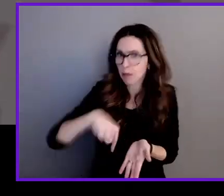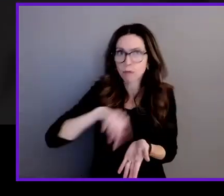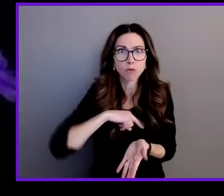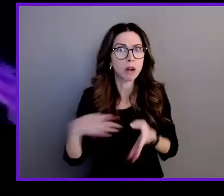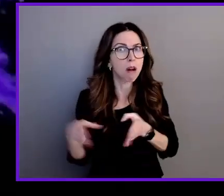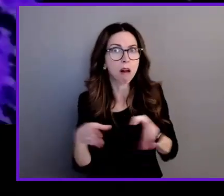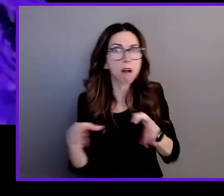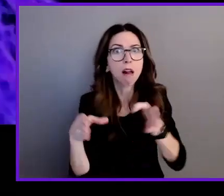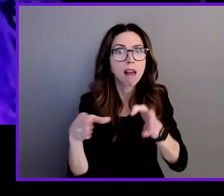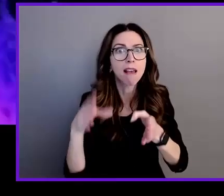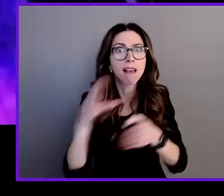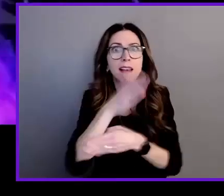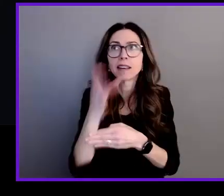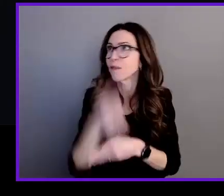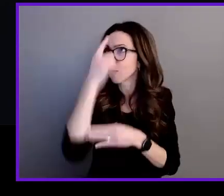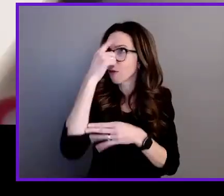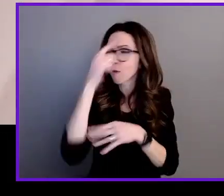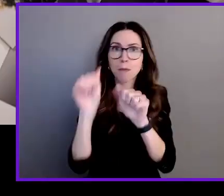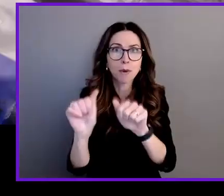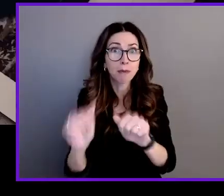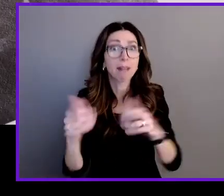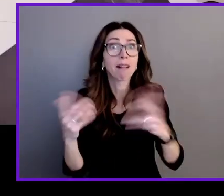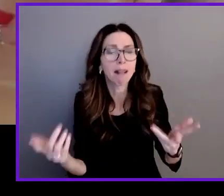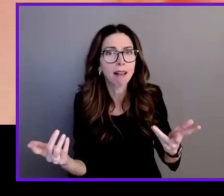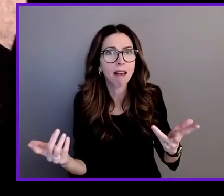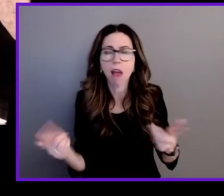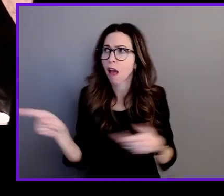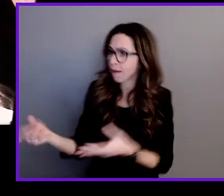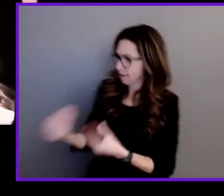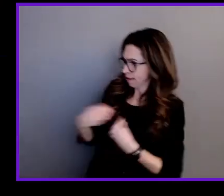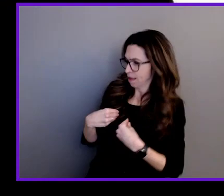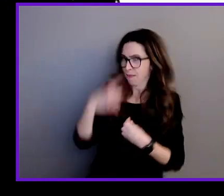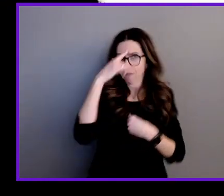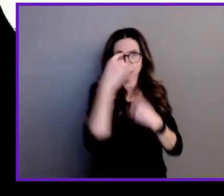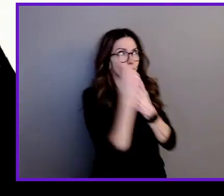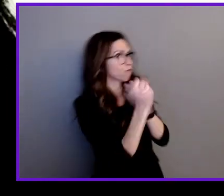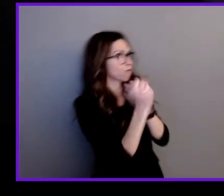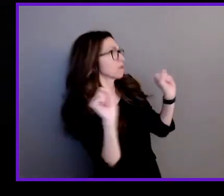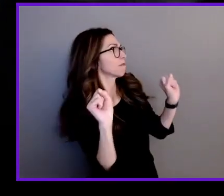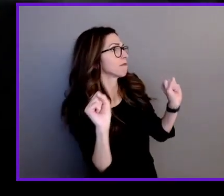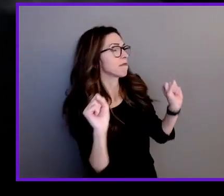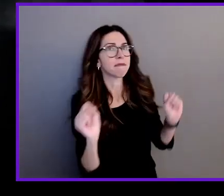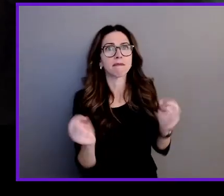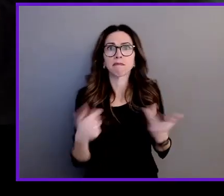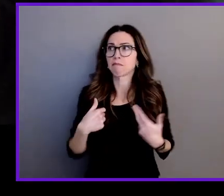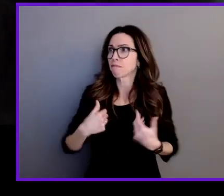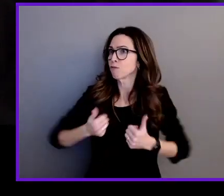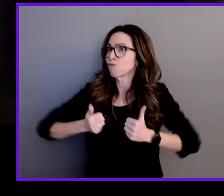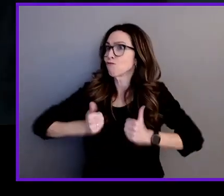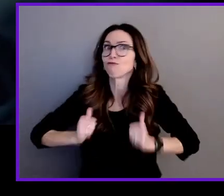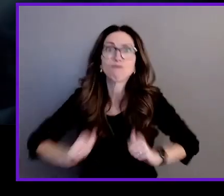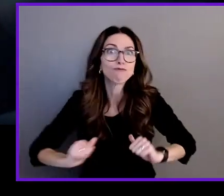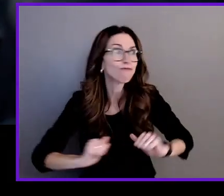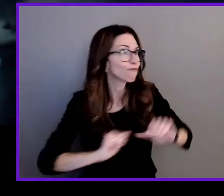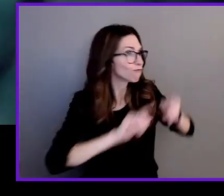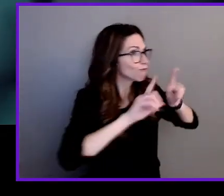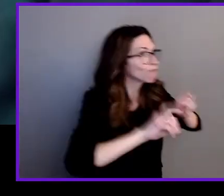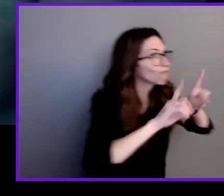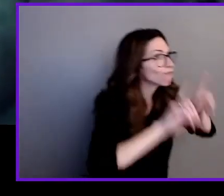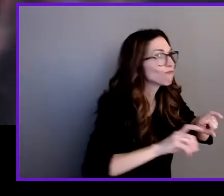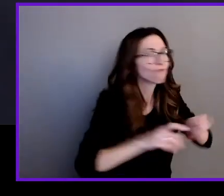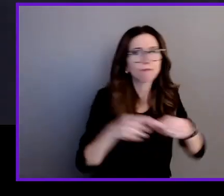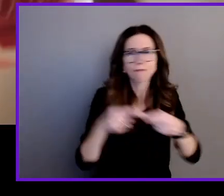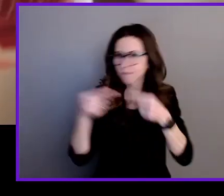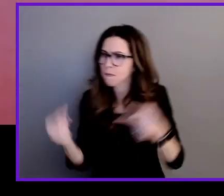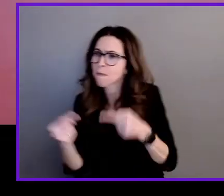It is freedom, experimentation, pain and joy.